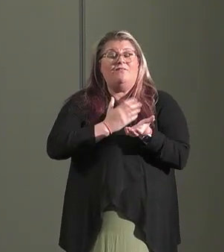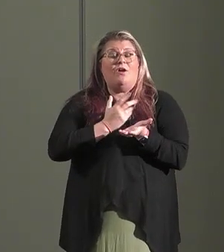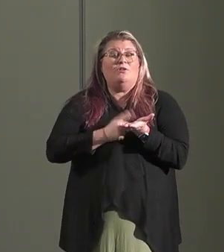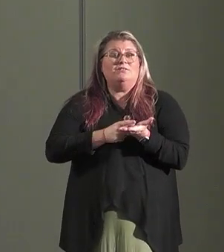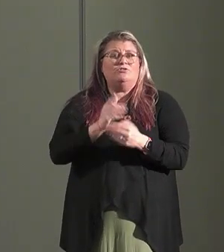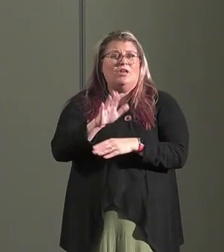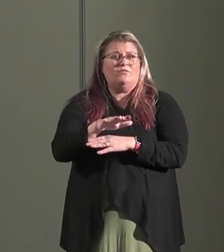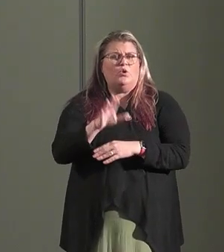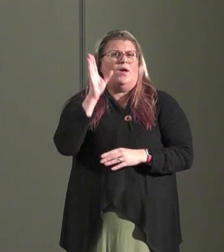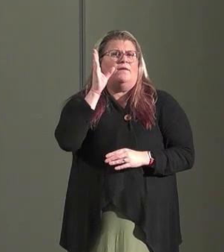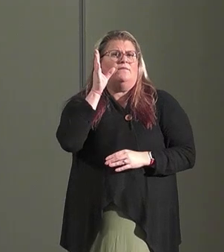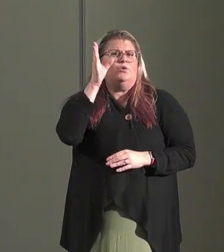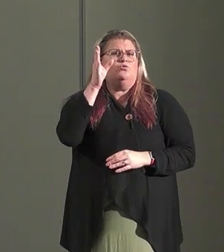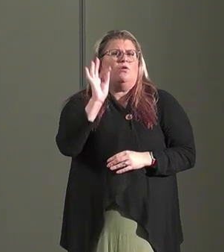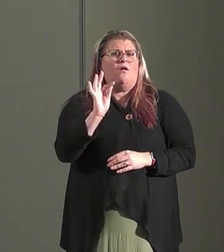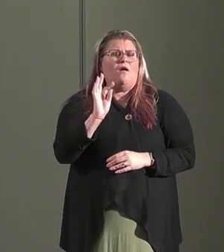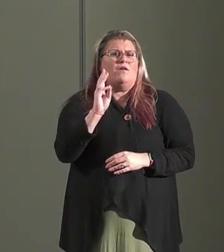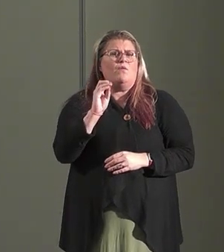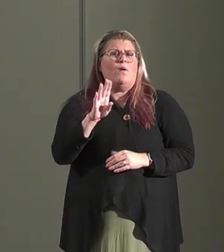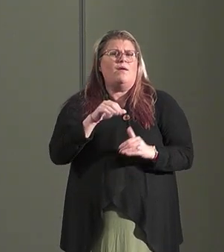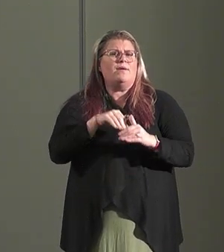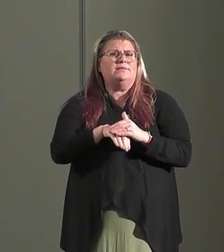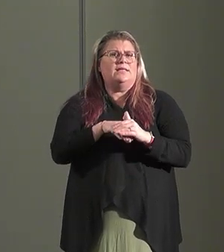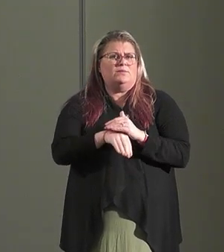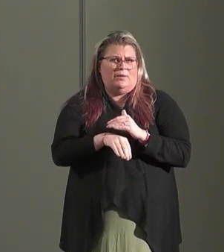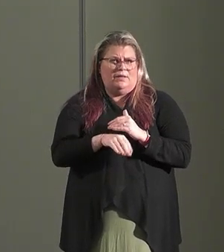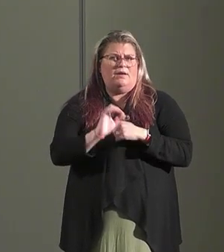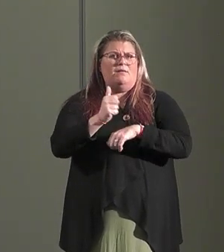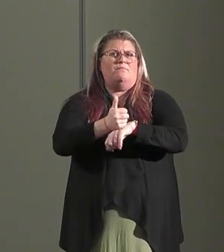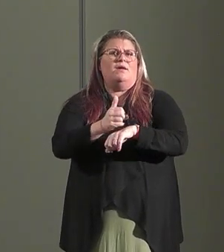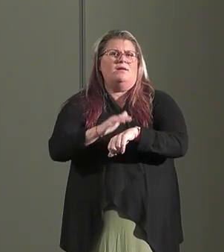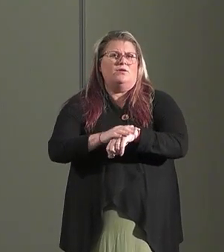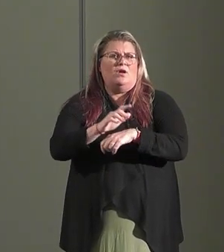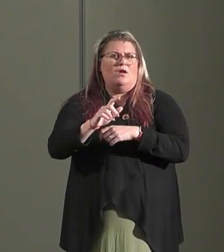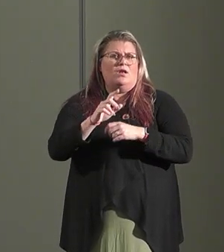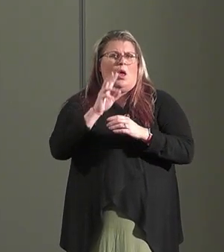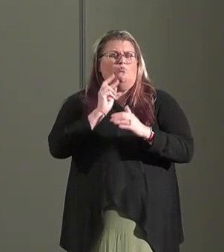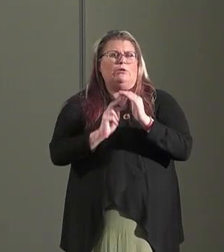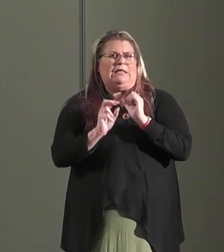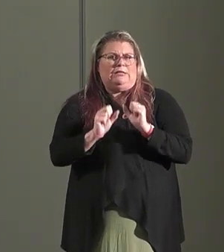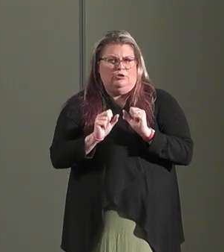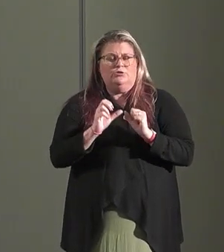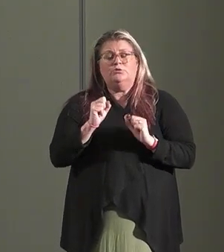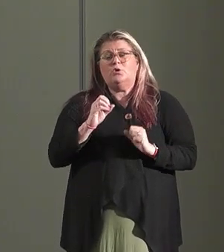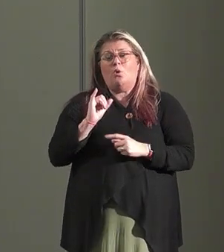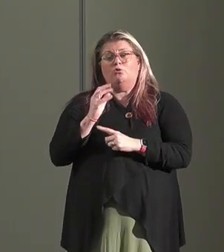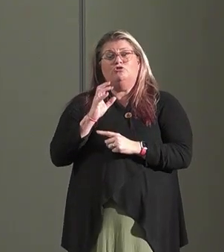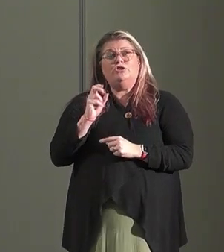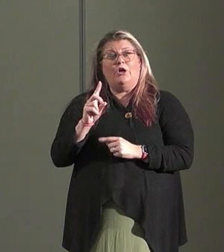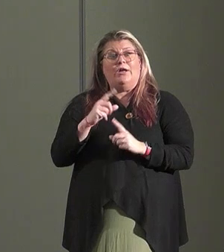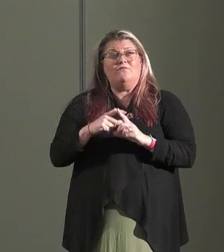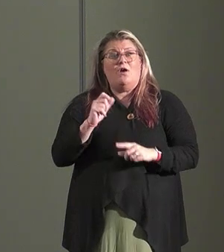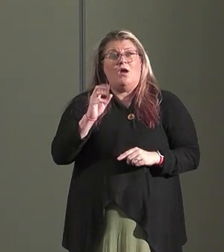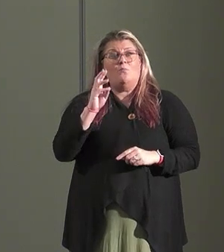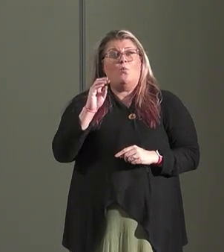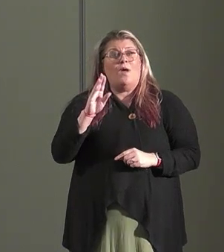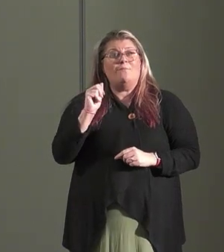Future of Web Accessibility Based on Predictors. So we've got Jared from WebAIM. Rob Carr from